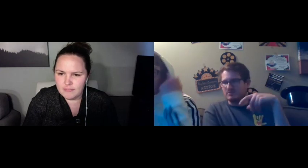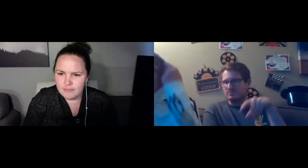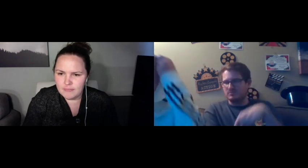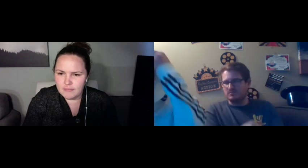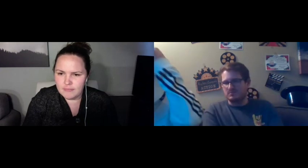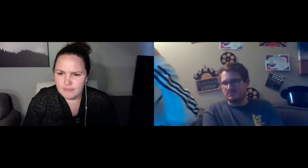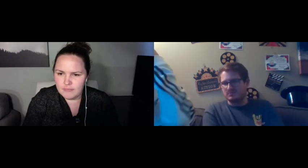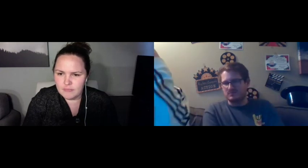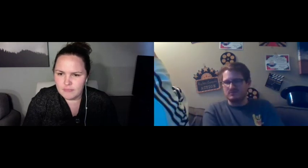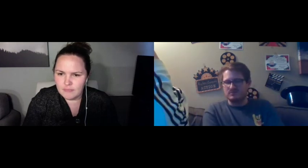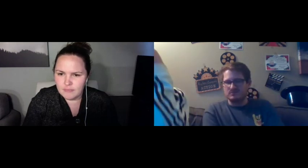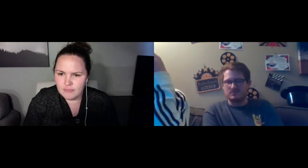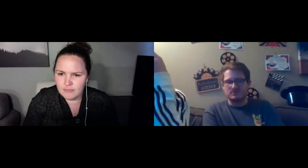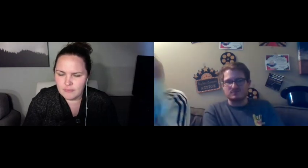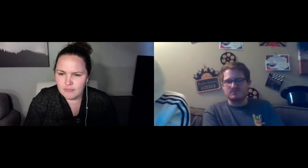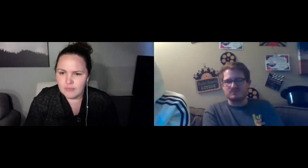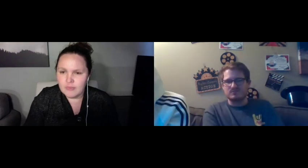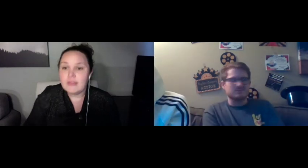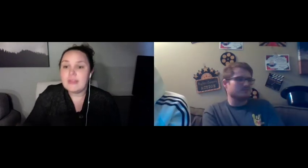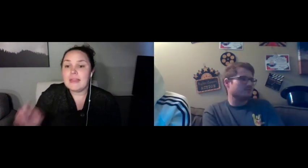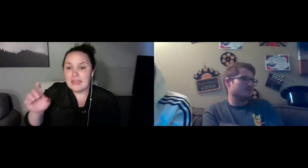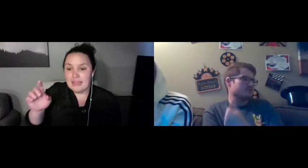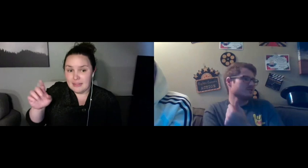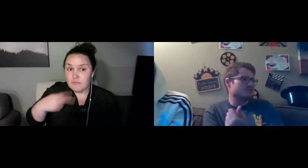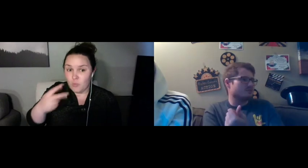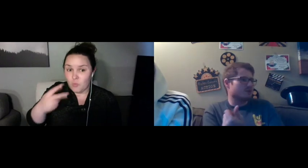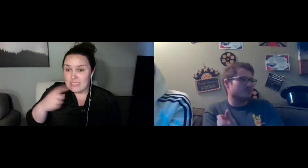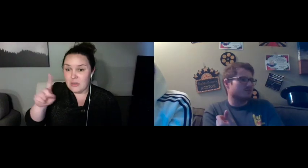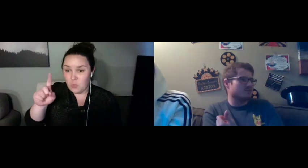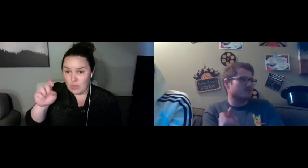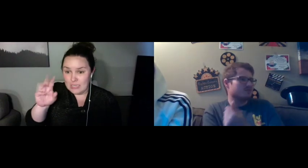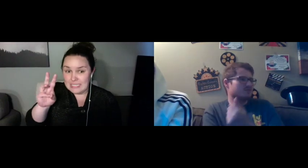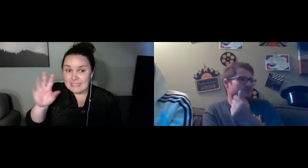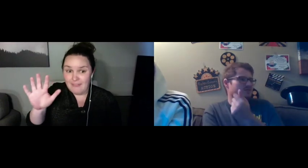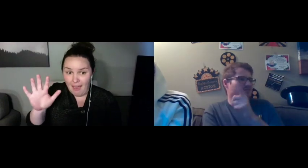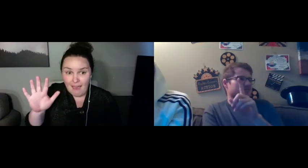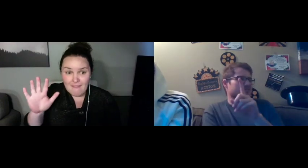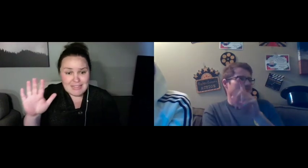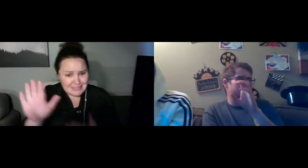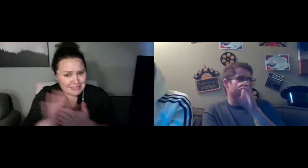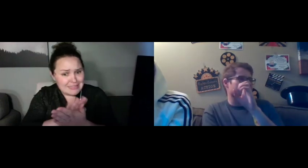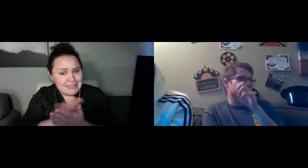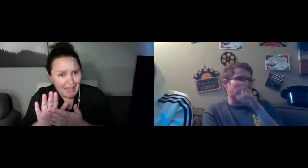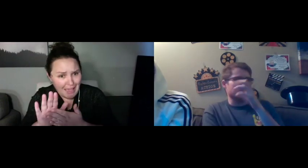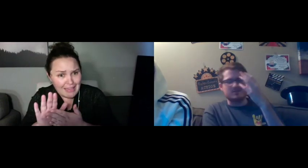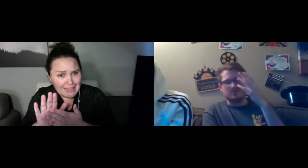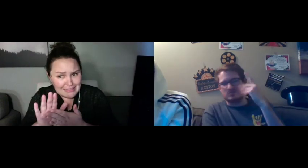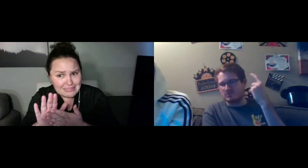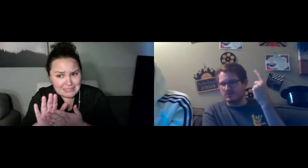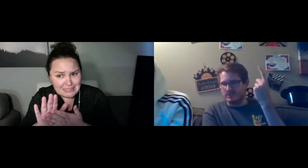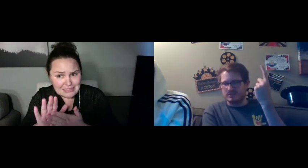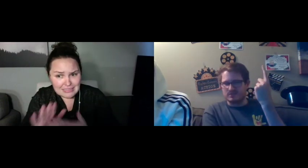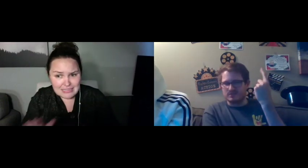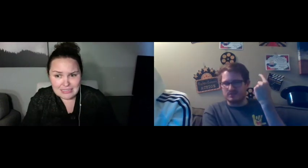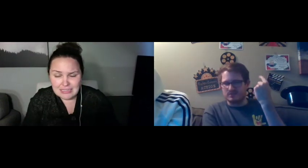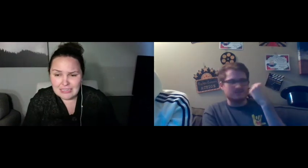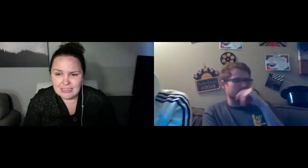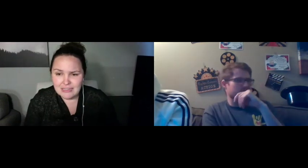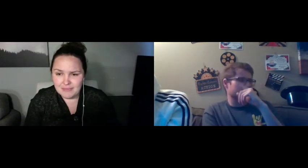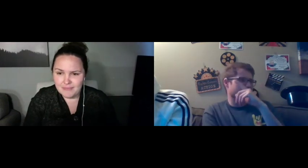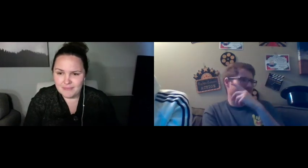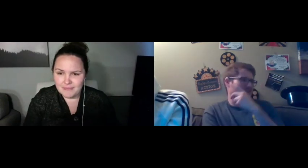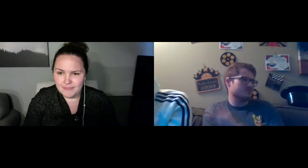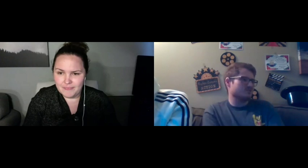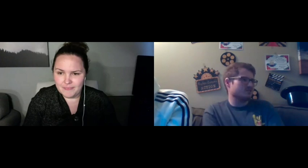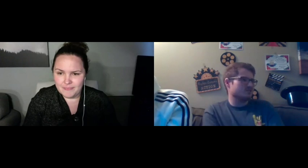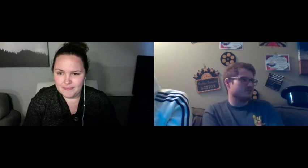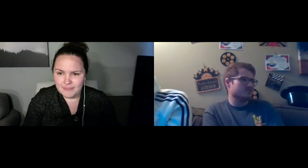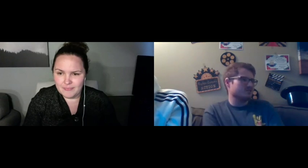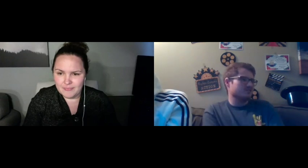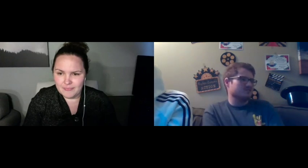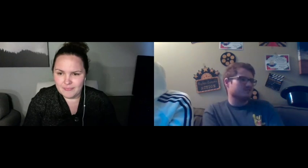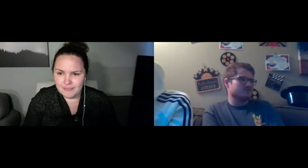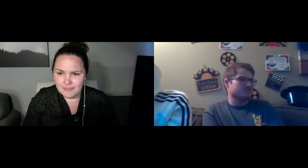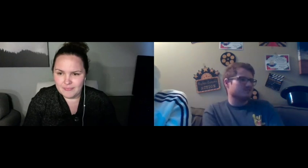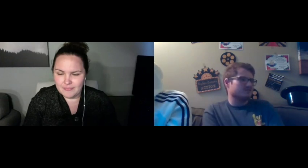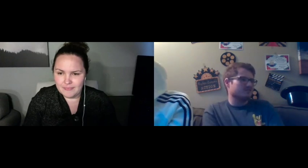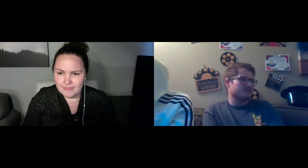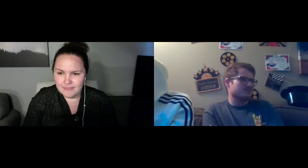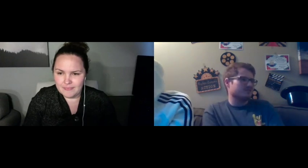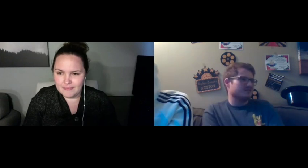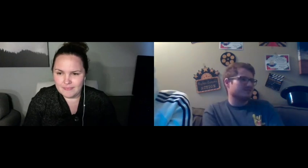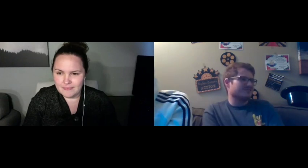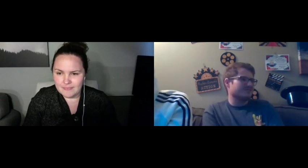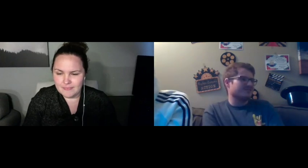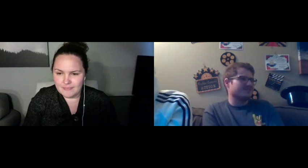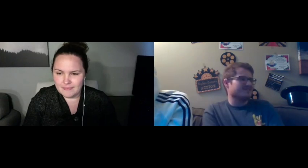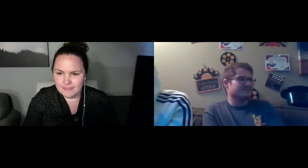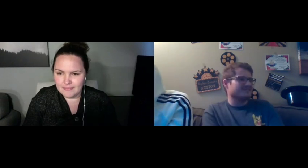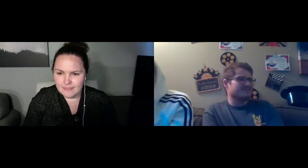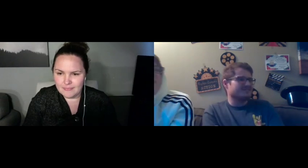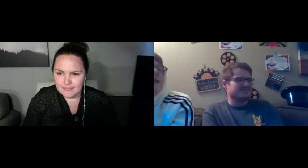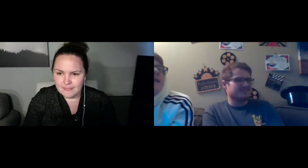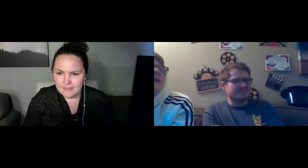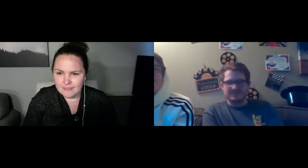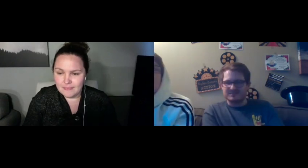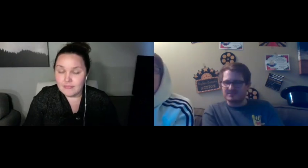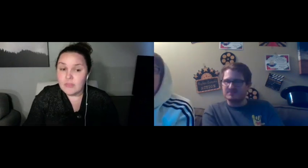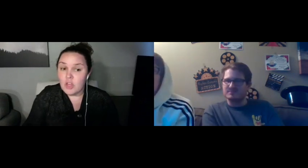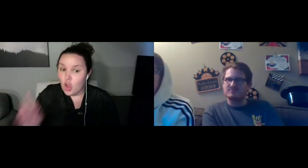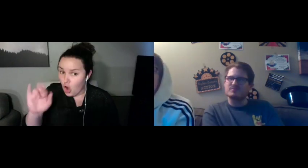Austin’s mom: Close to 200, 165. >> RJ: Oh, nice. Any questions?